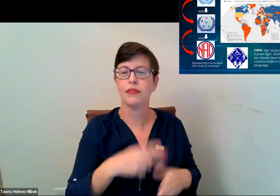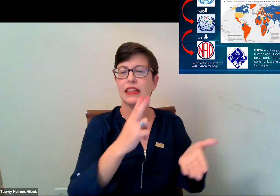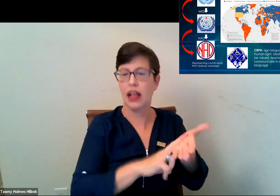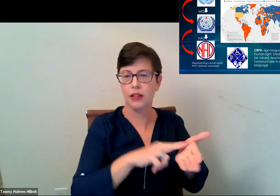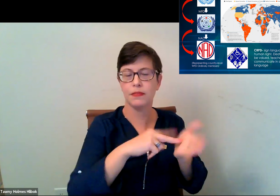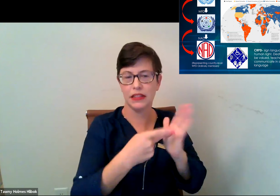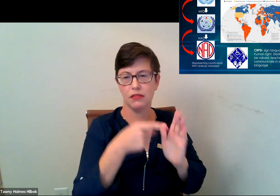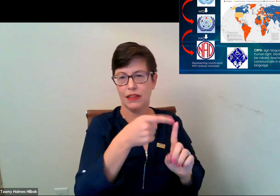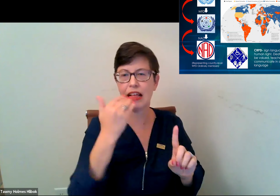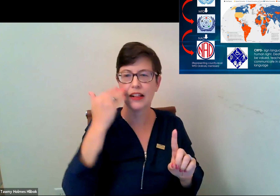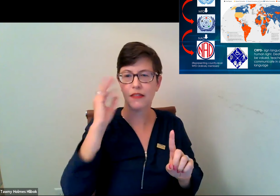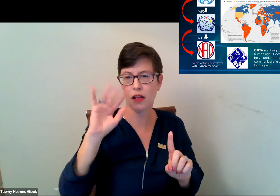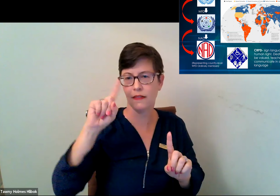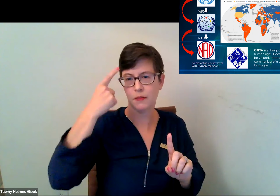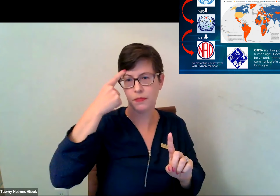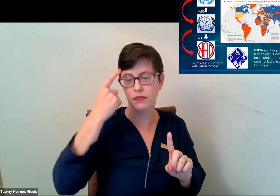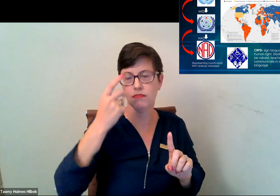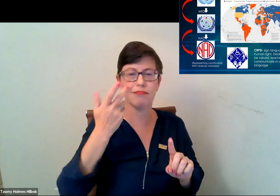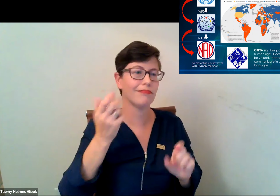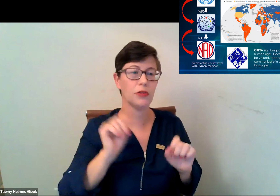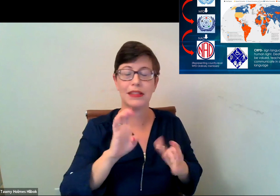and i'd like to talk to you about the difference between signing versus ratification